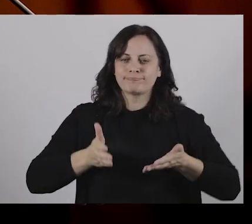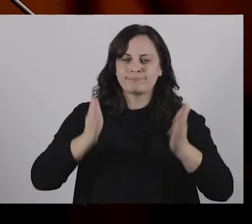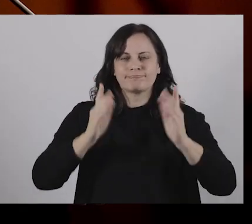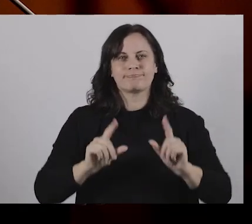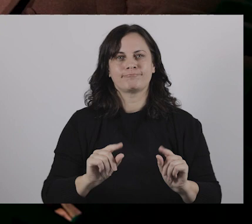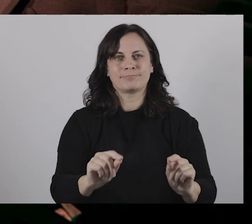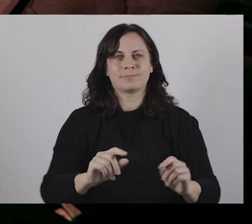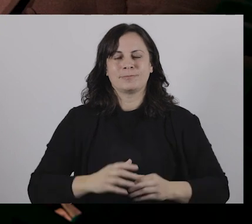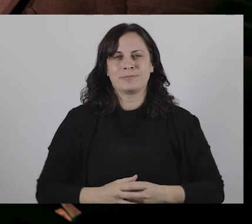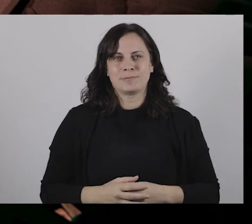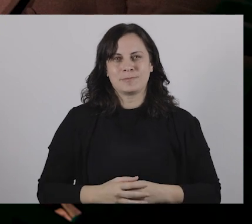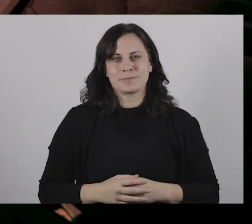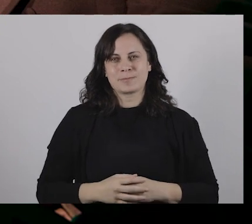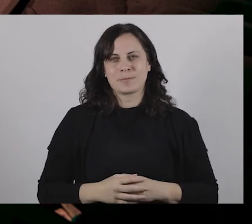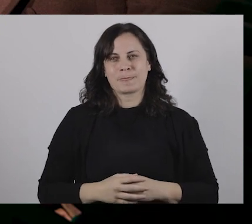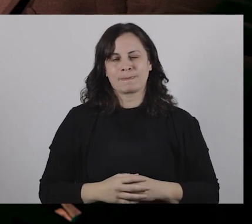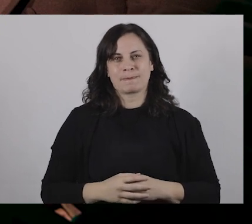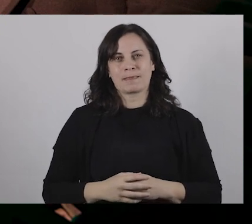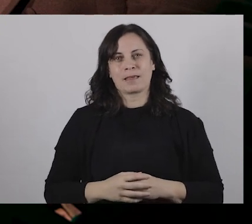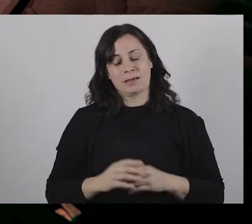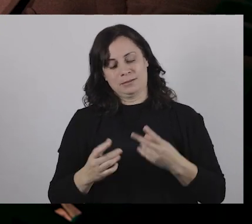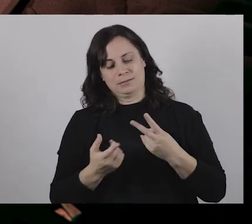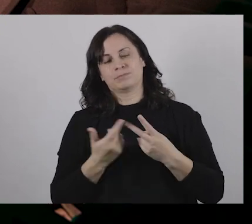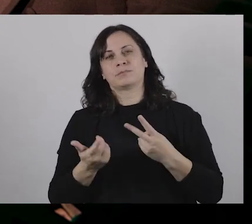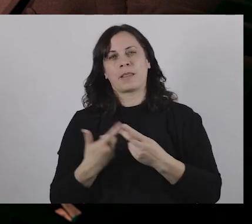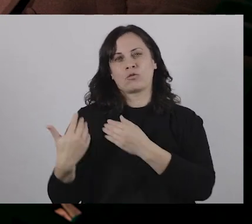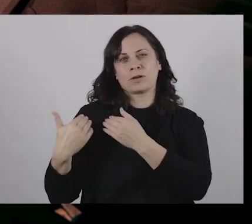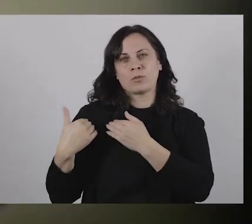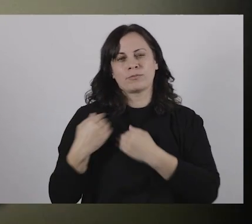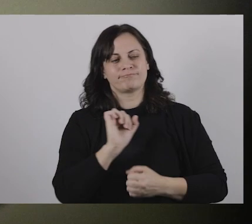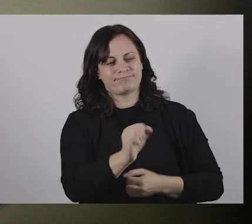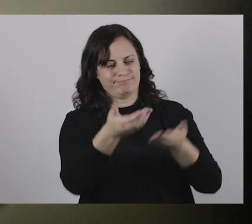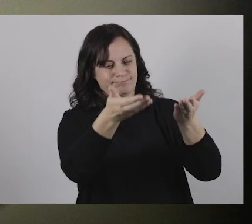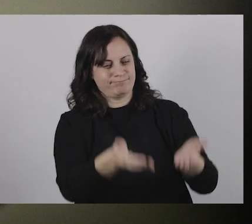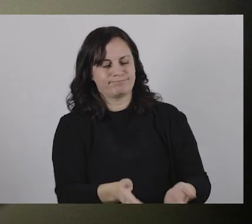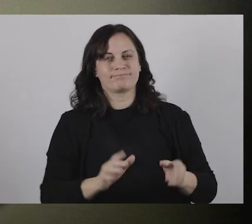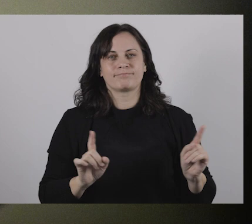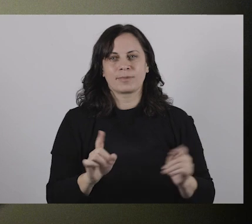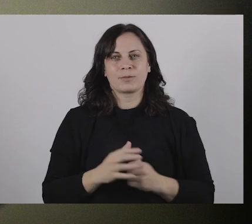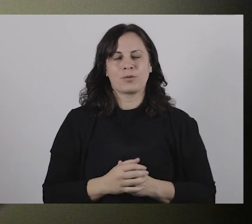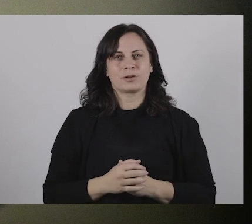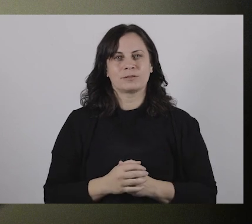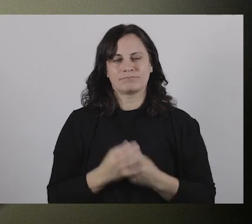Another of Pāpā's responsibilities... was to source funds